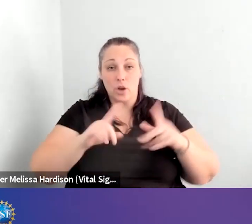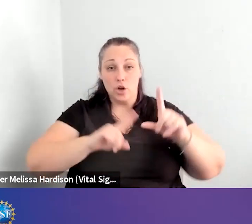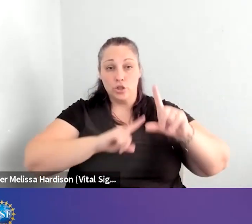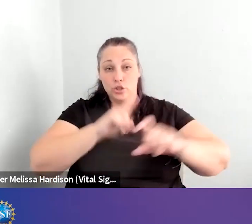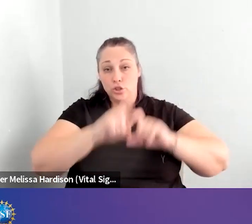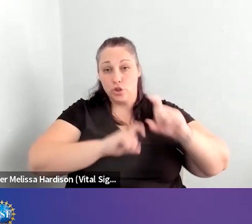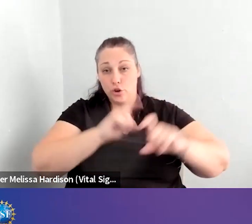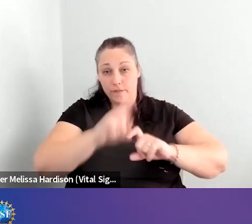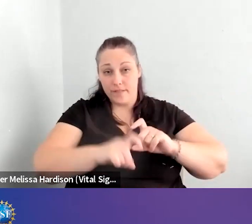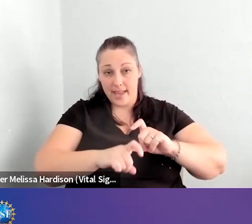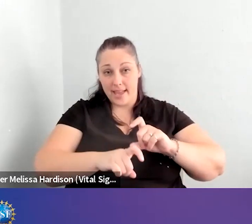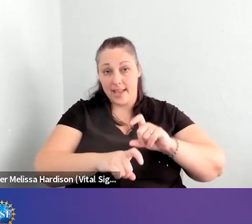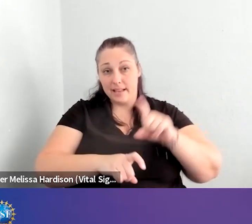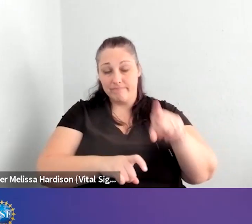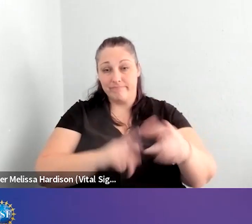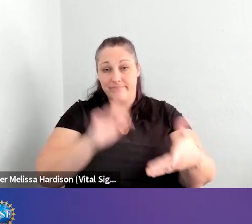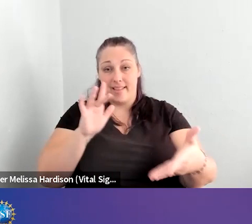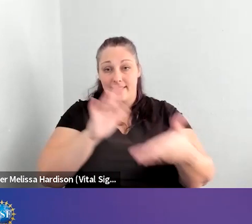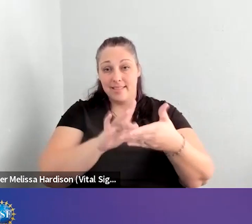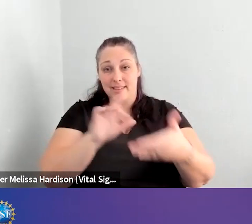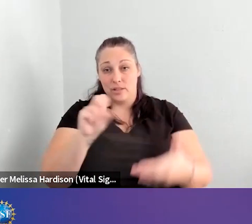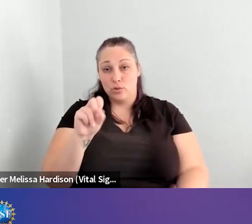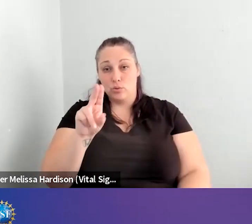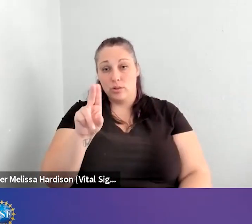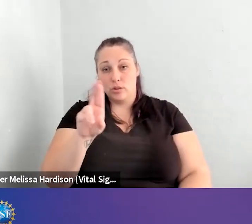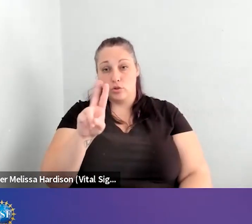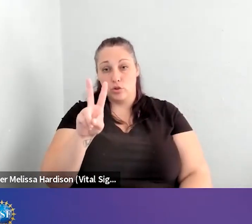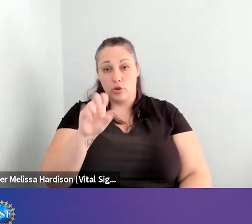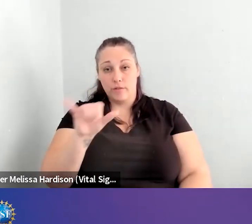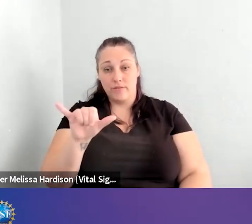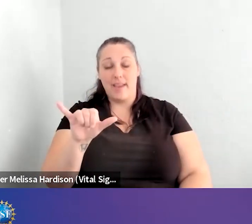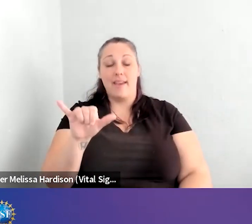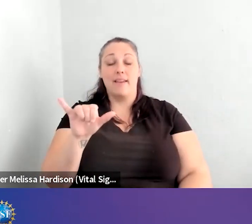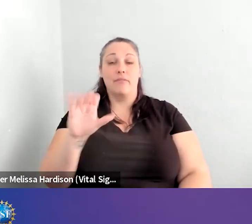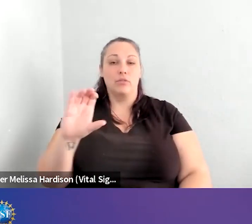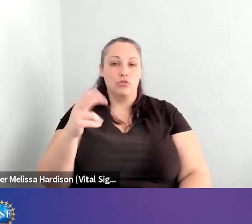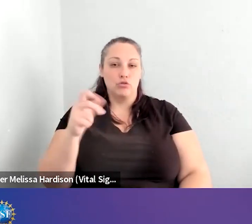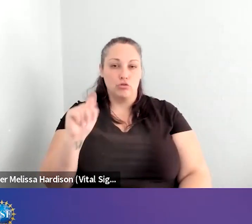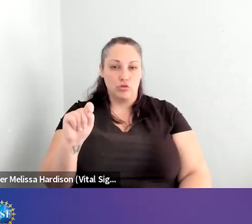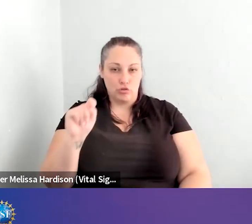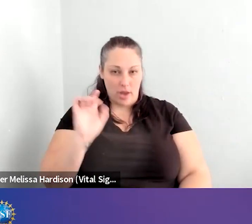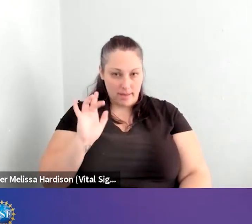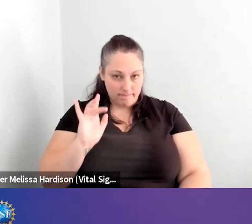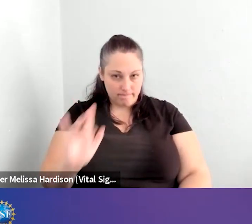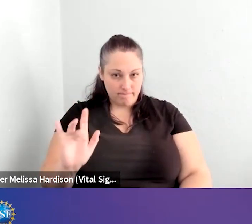And there is a link to that survey in the chat. And we really do, you know, take your responses seriously.